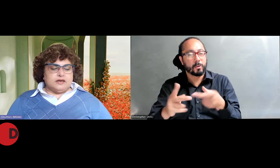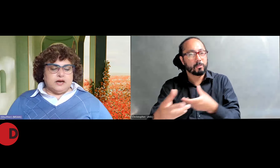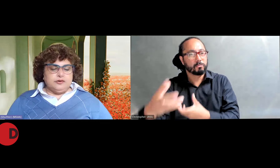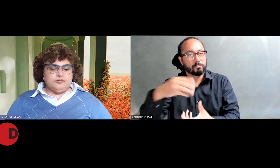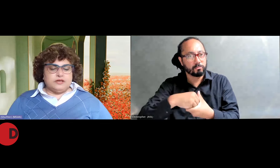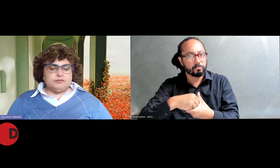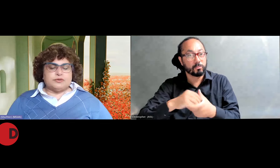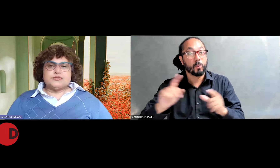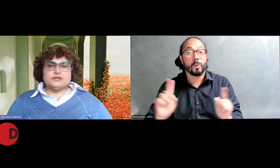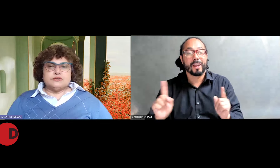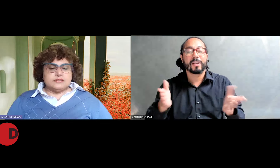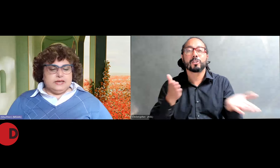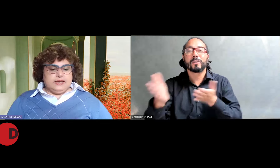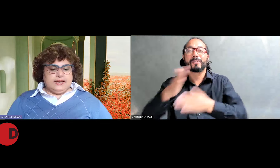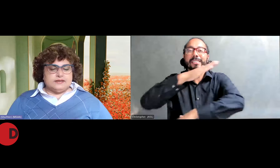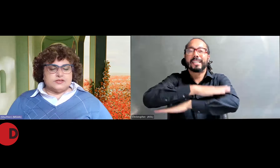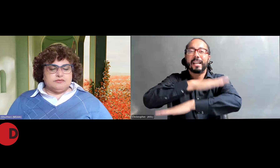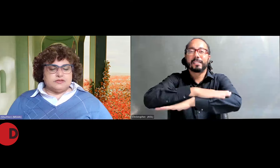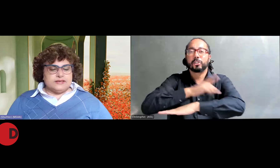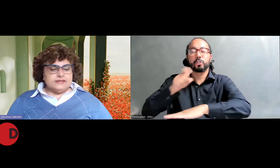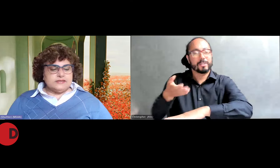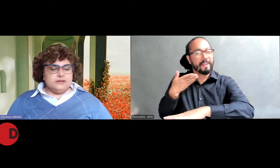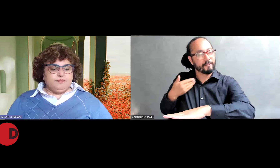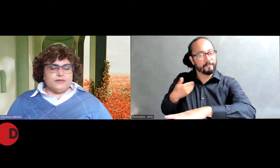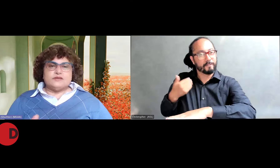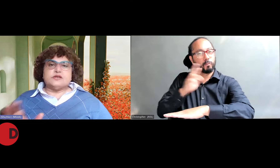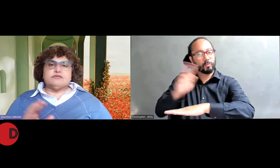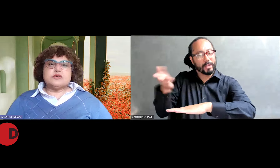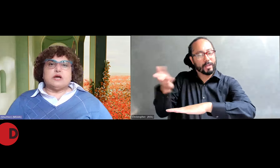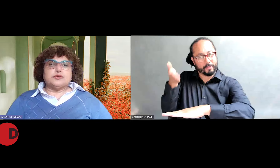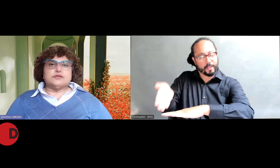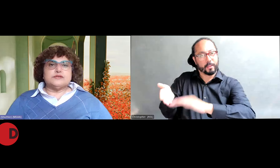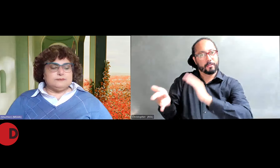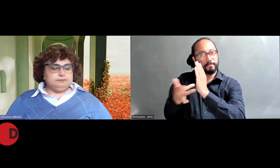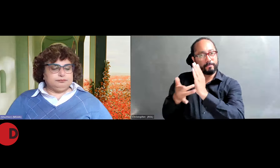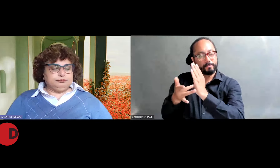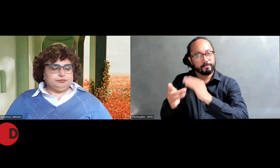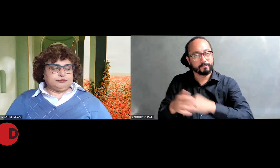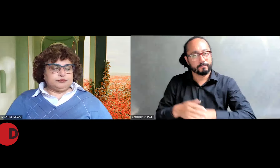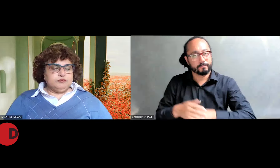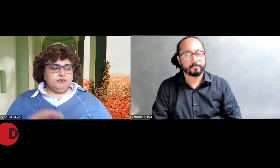hard of hearing persons at service desks and service counters.